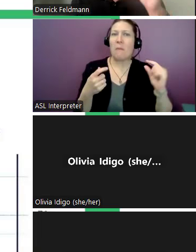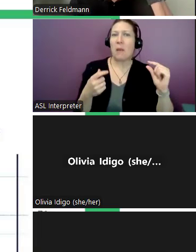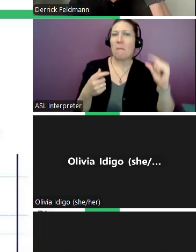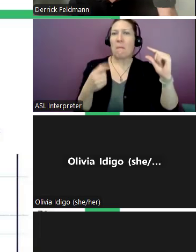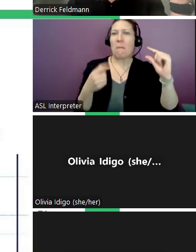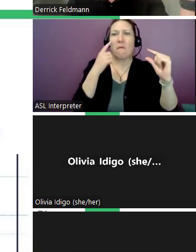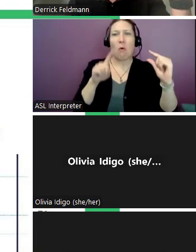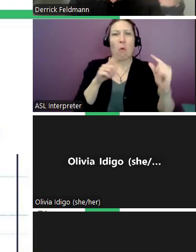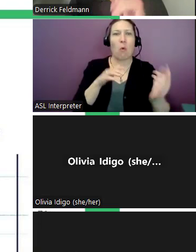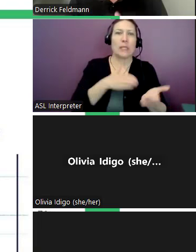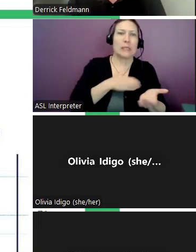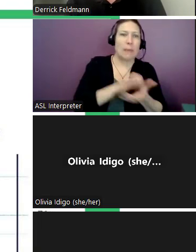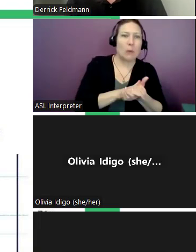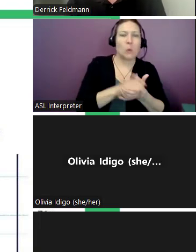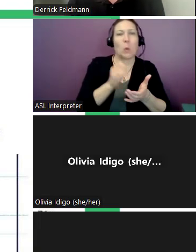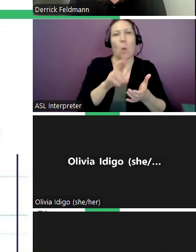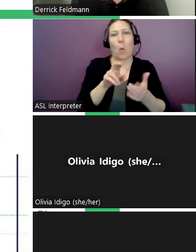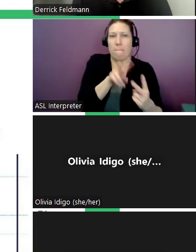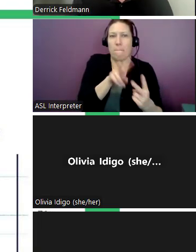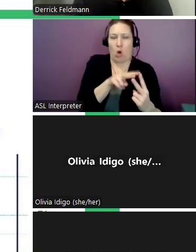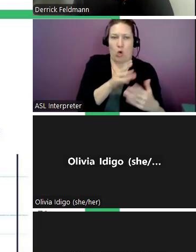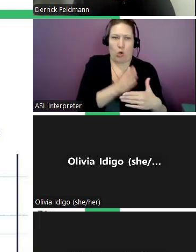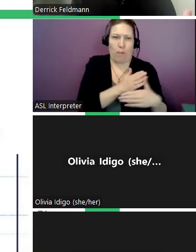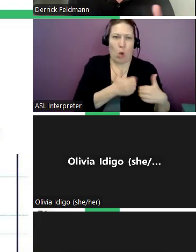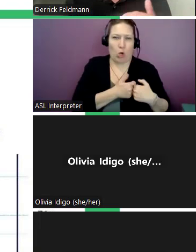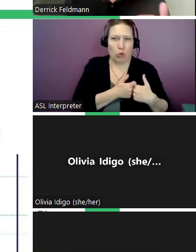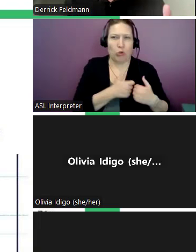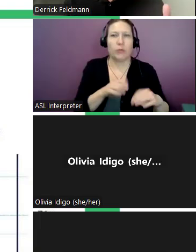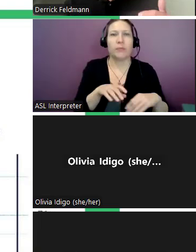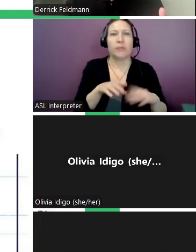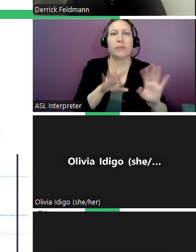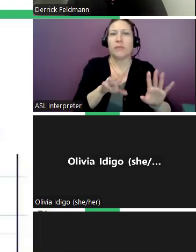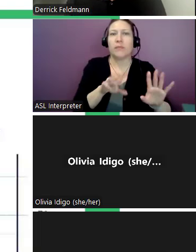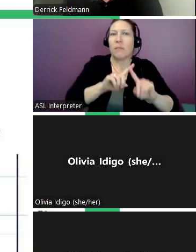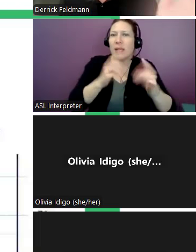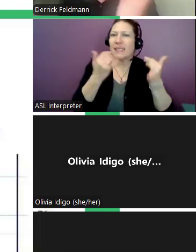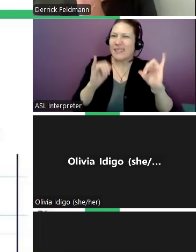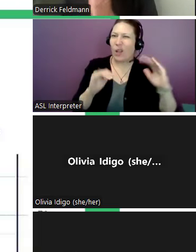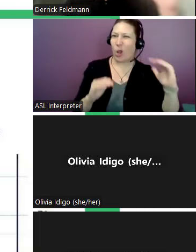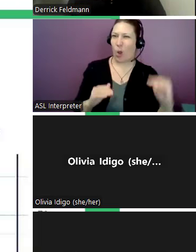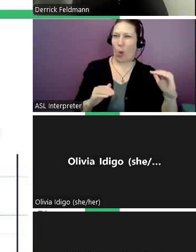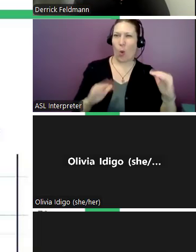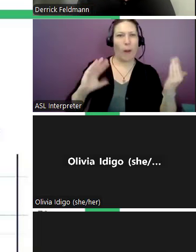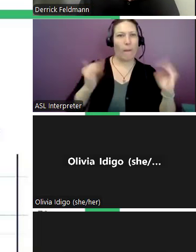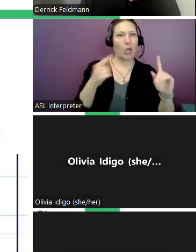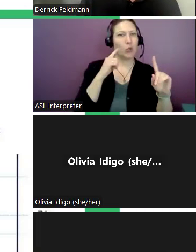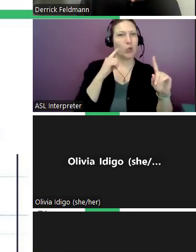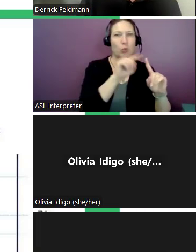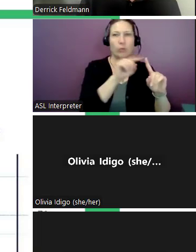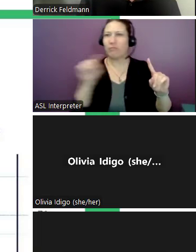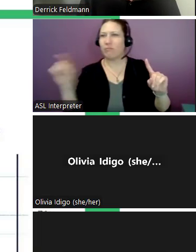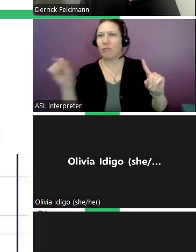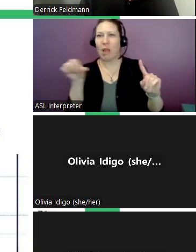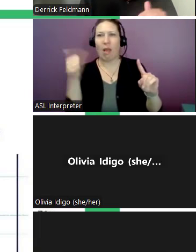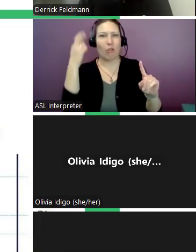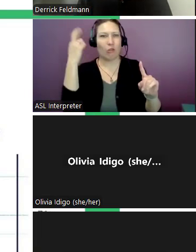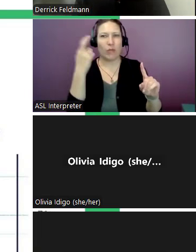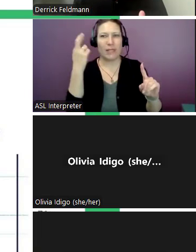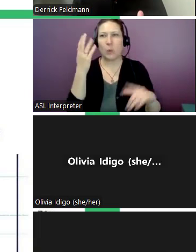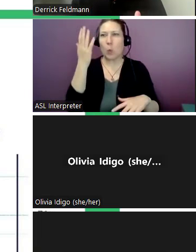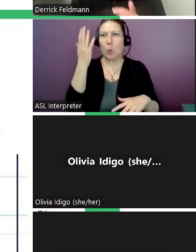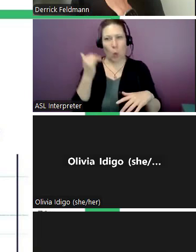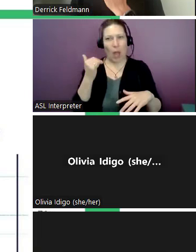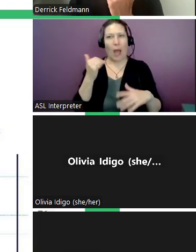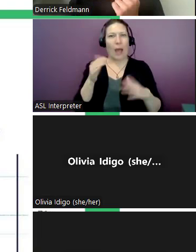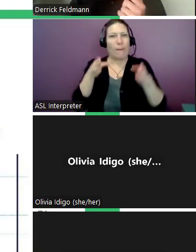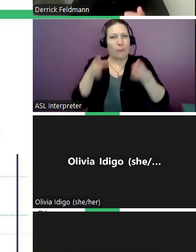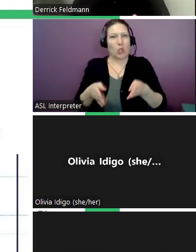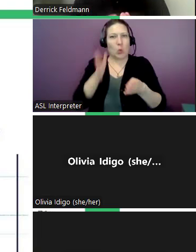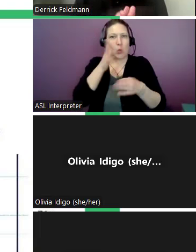Keep that in your head from our previous discussion, it is still quite low as compared to all the other reasons why they would call in.